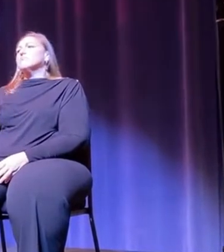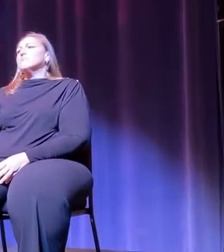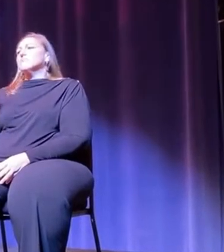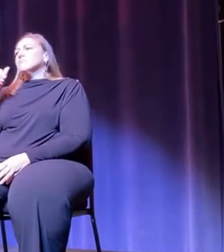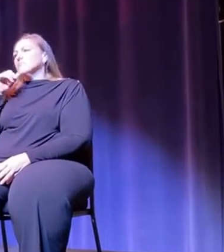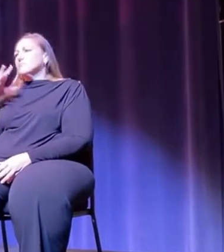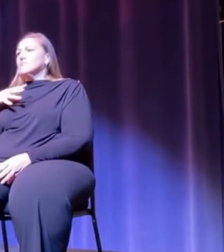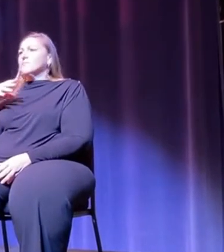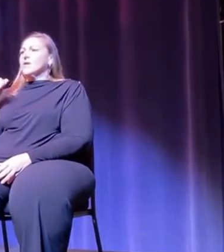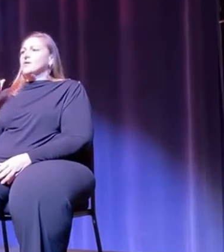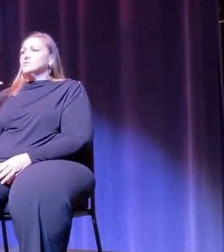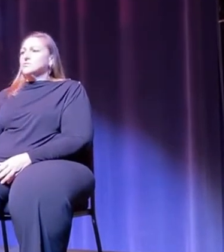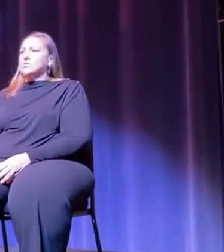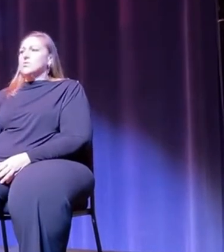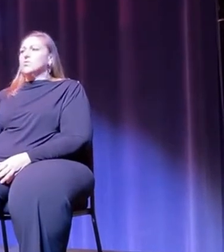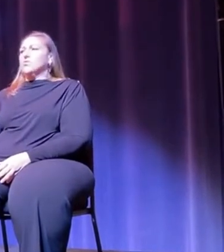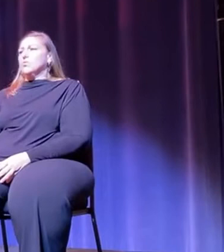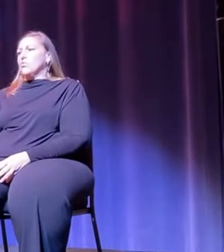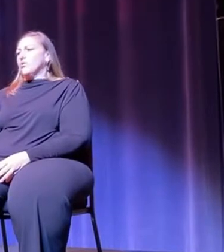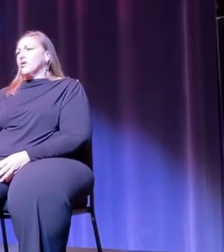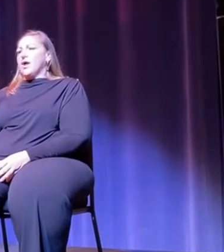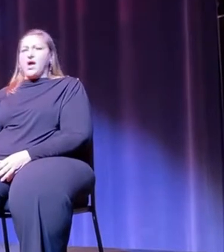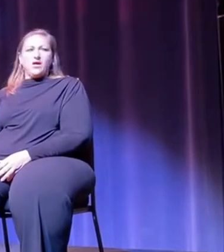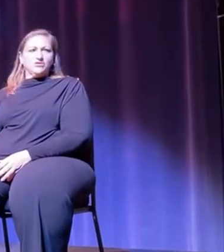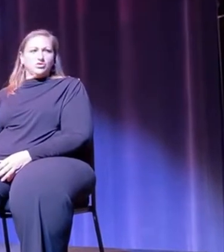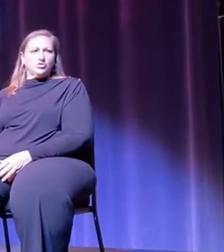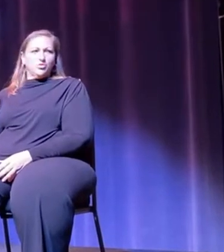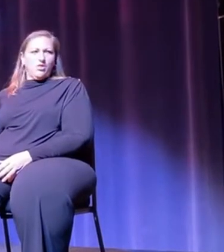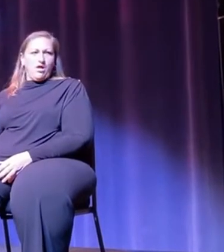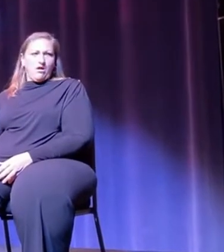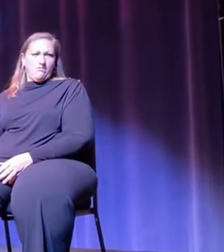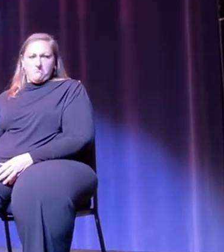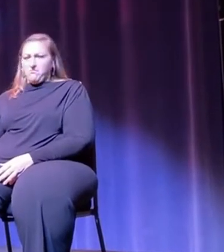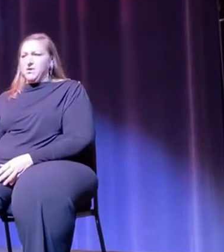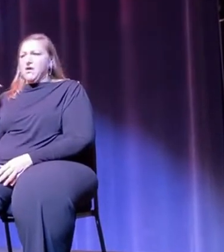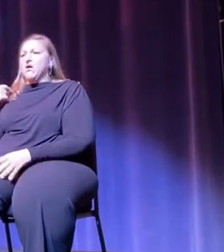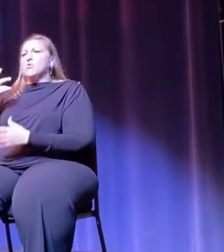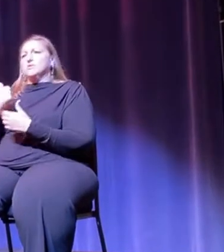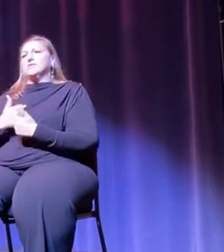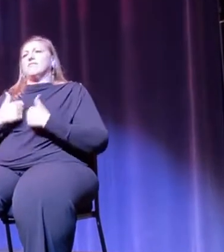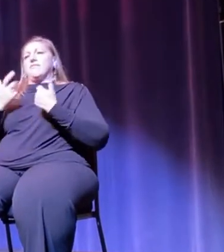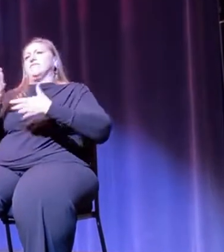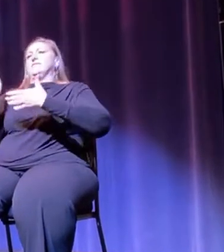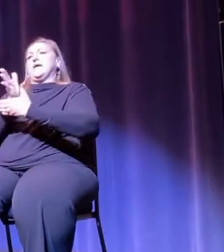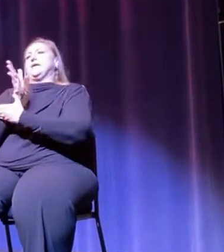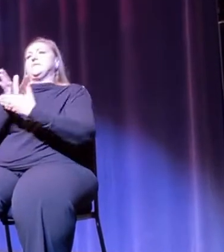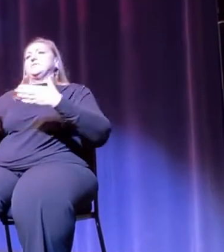Audre Lorde would just talk about what it is to live the in between space and what that feels like